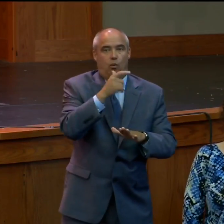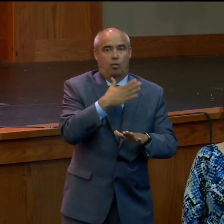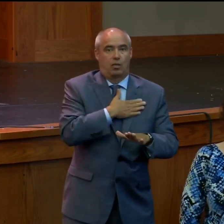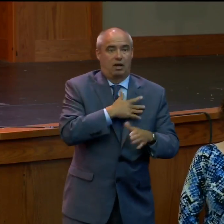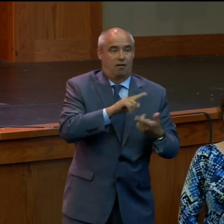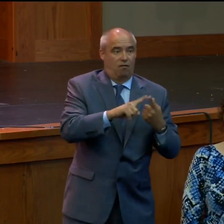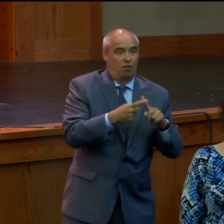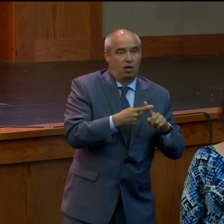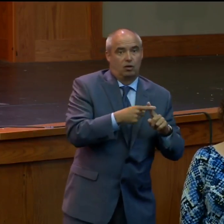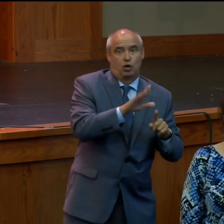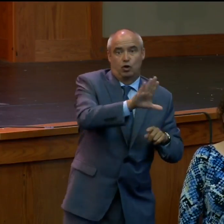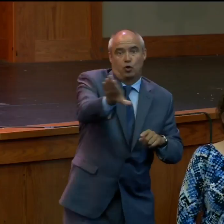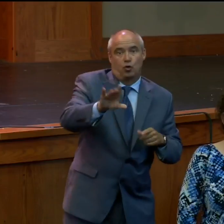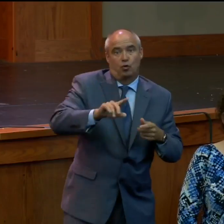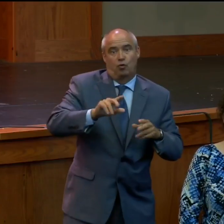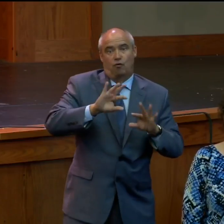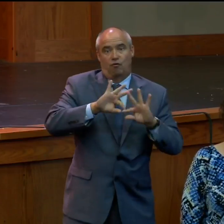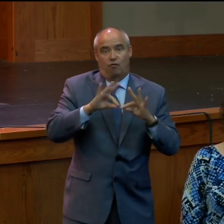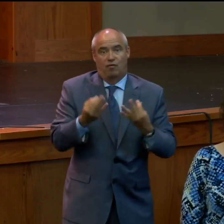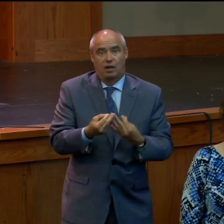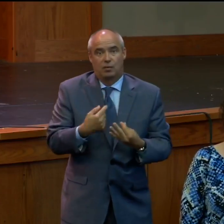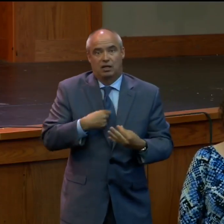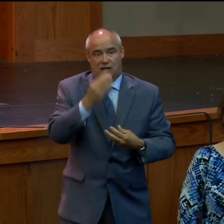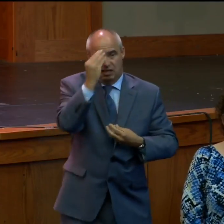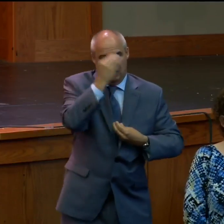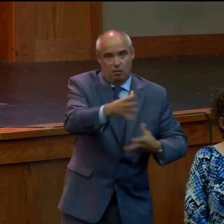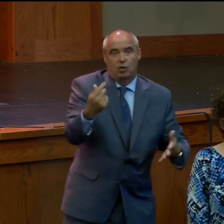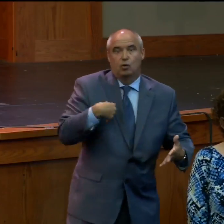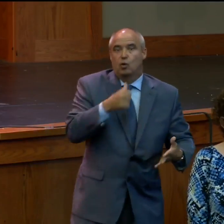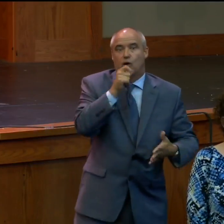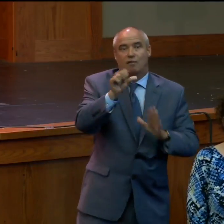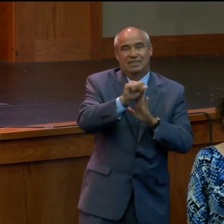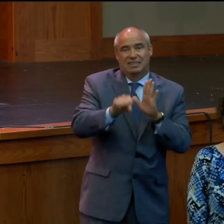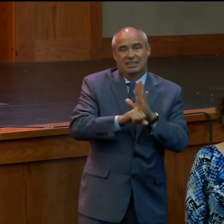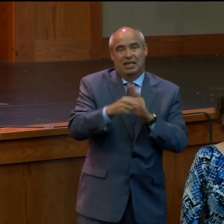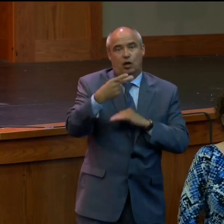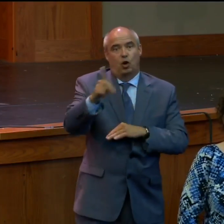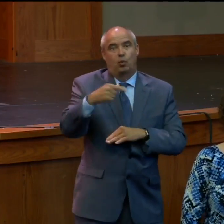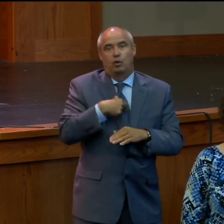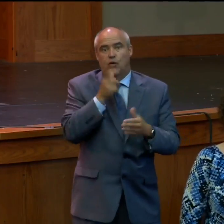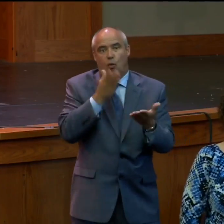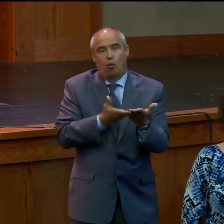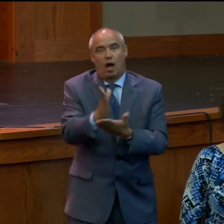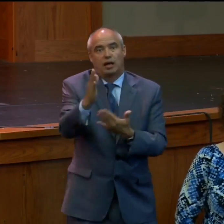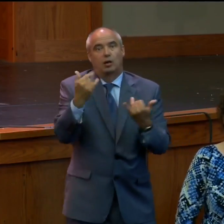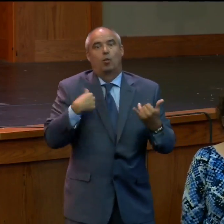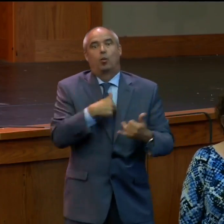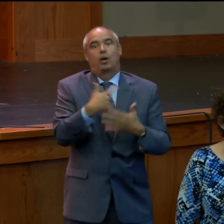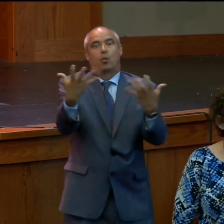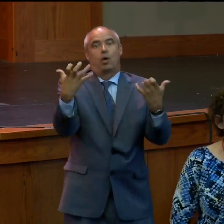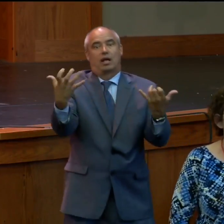AND LET THEM KNOW THAT WE DO NOT HAVE STATEHOOD, WE DO NOT HAVE OUR RIGHTS AND WE WANT IT NOW. THANK YOU.